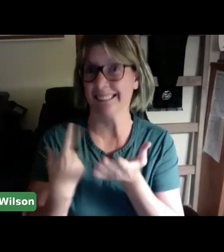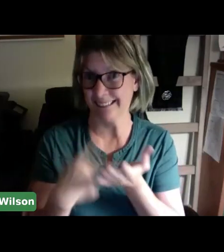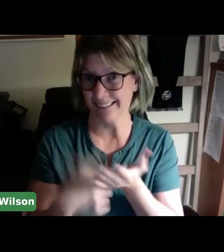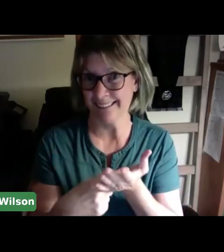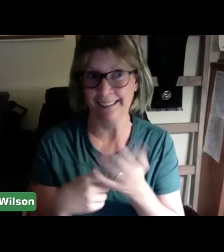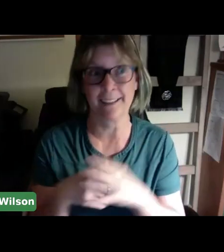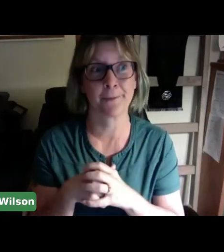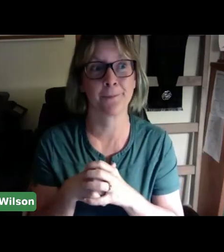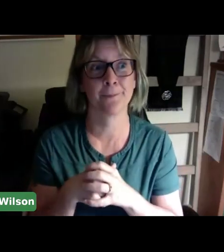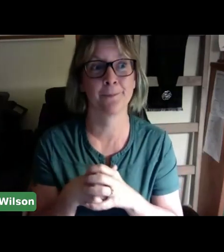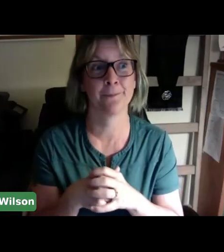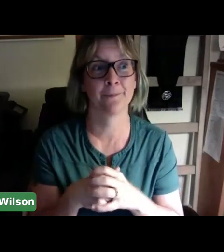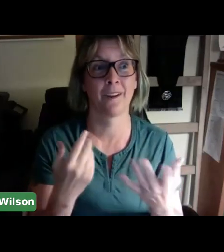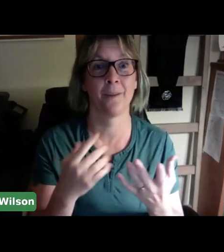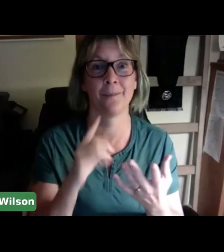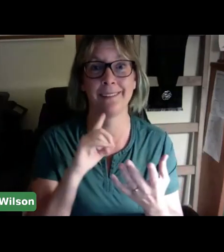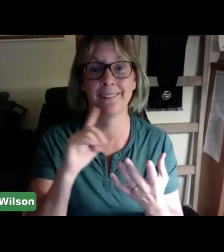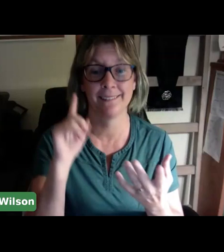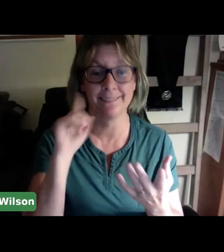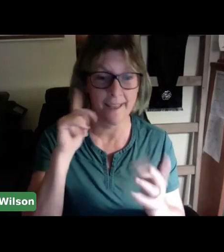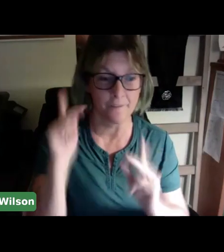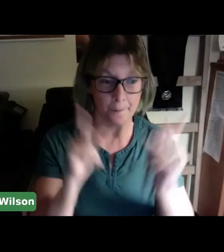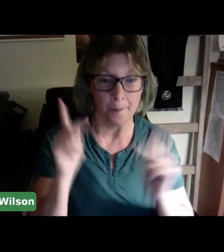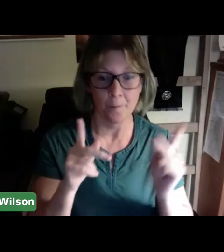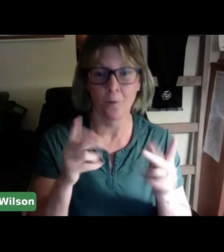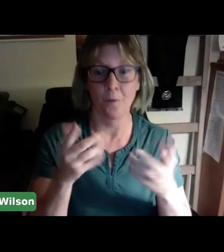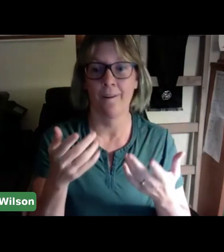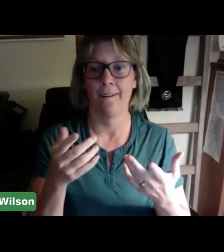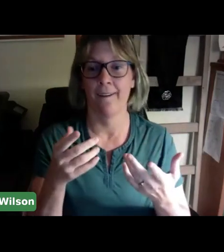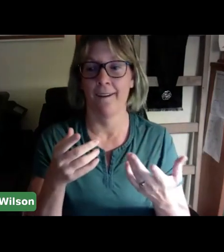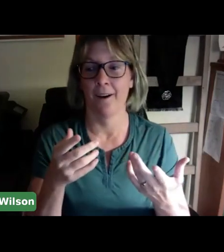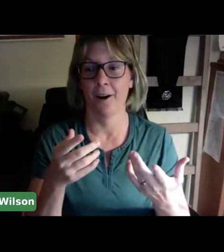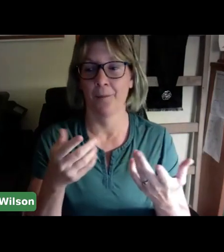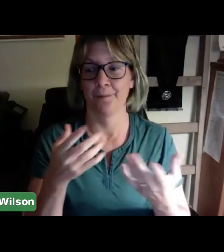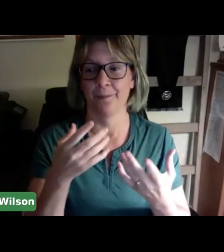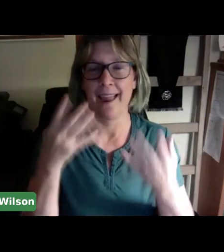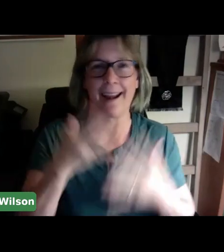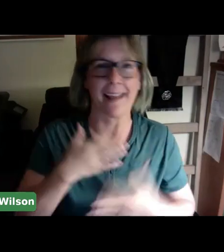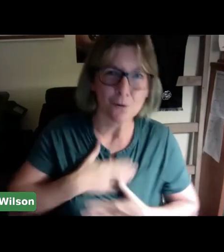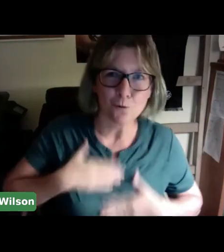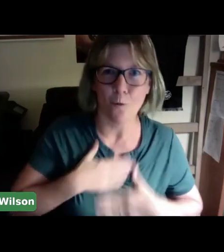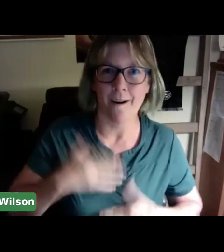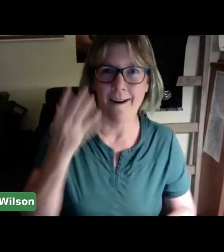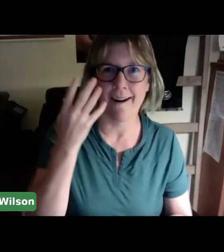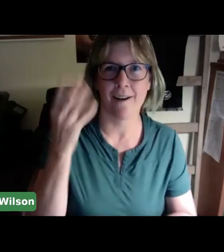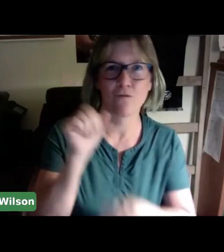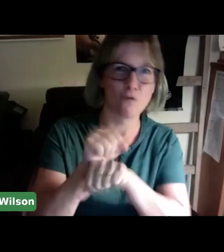So I'm going to start off with a little bit of a discussion. About working with deaf people.